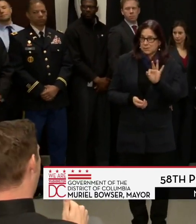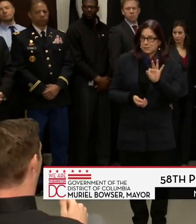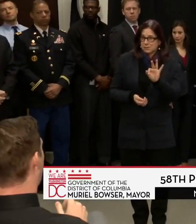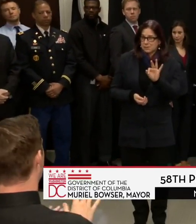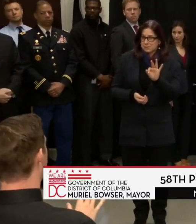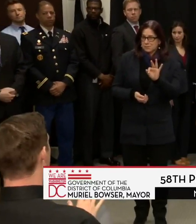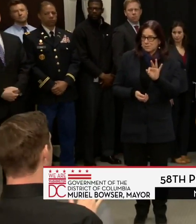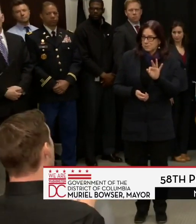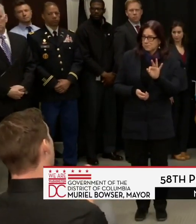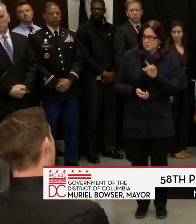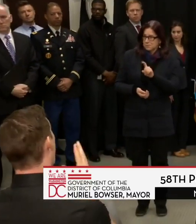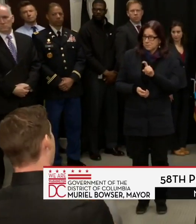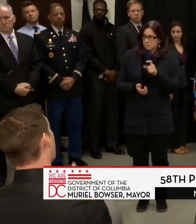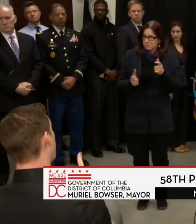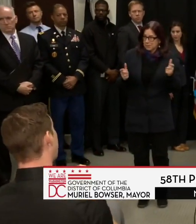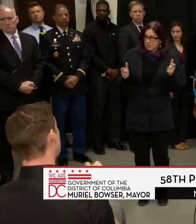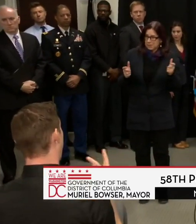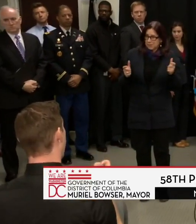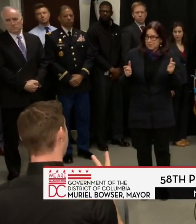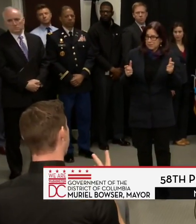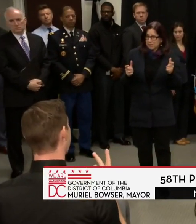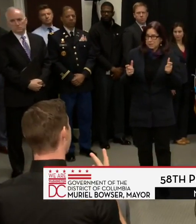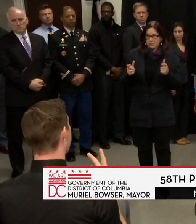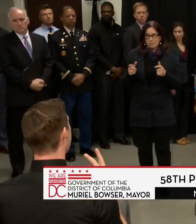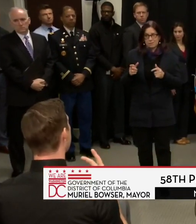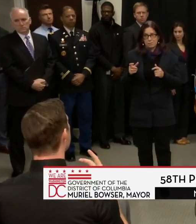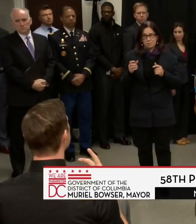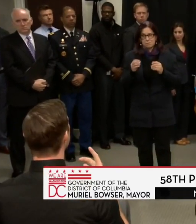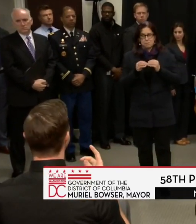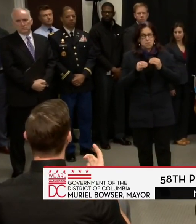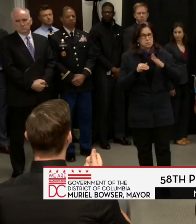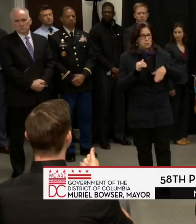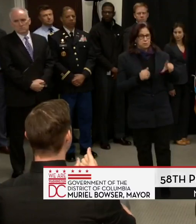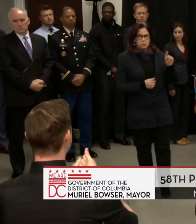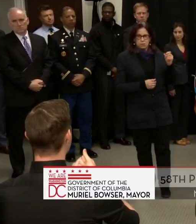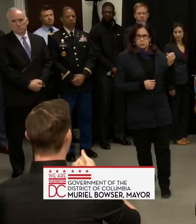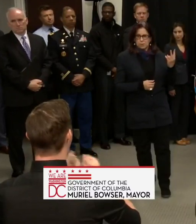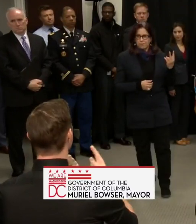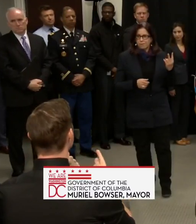BIGGER THAN 2012. IS EVERYBODY OUT HERE, WHAT ARE